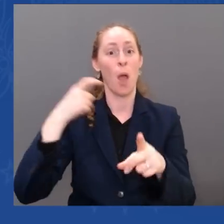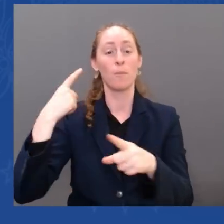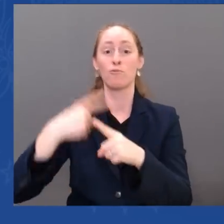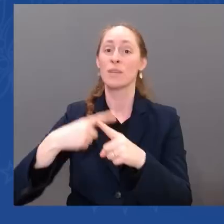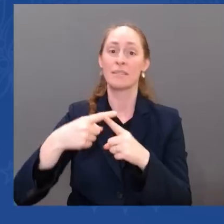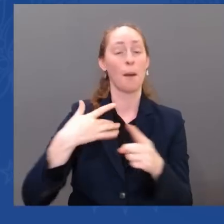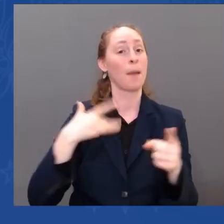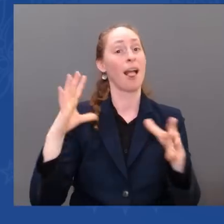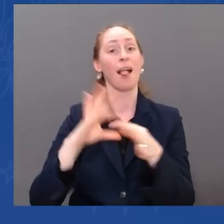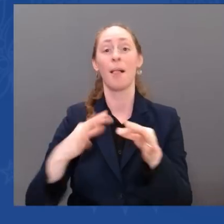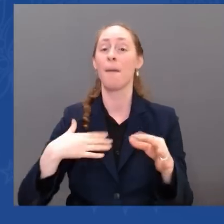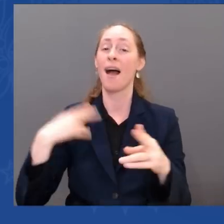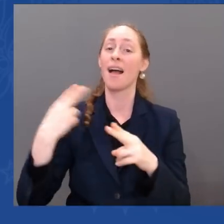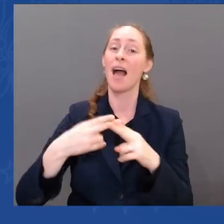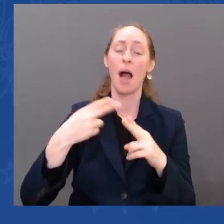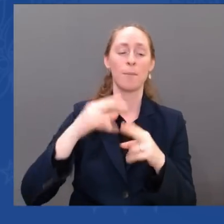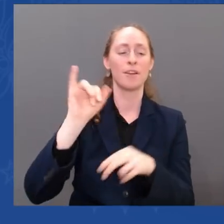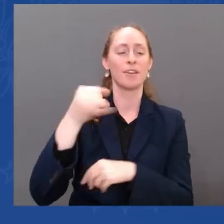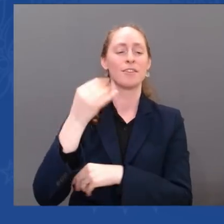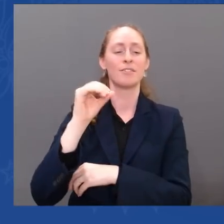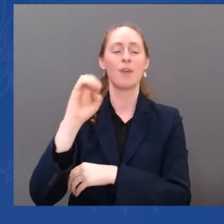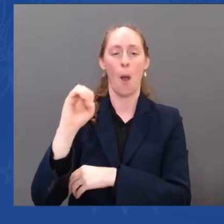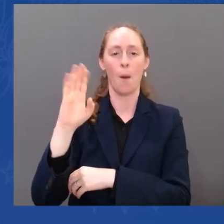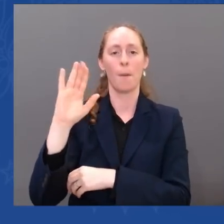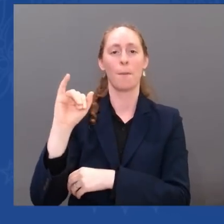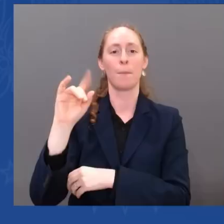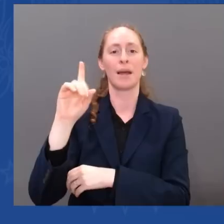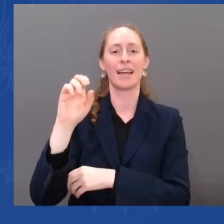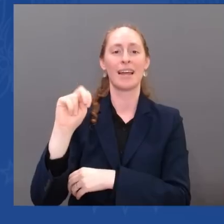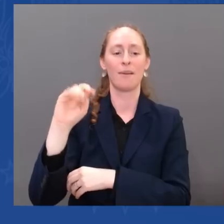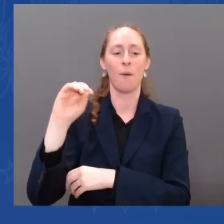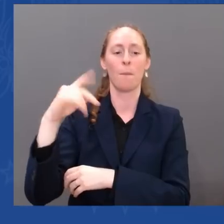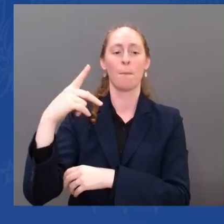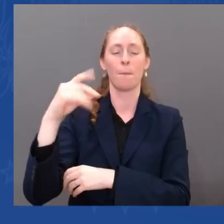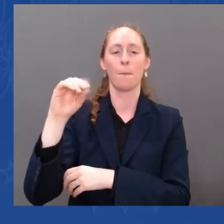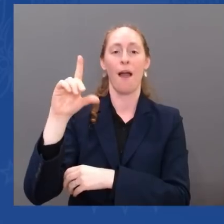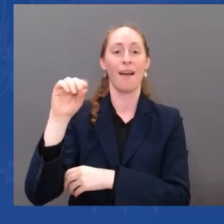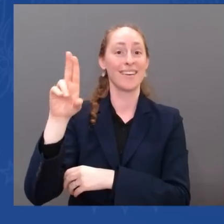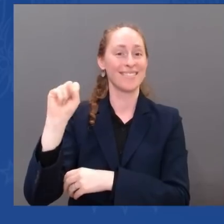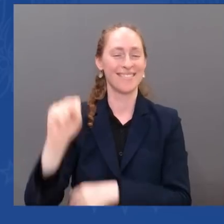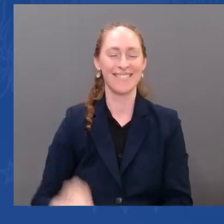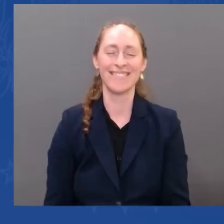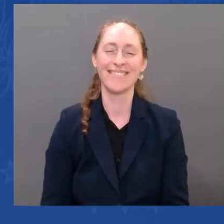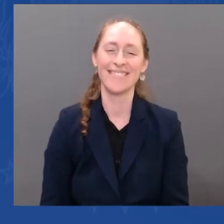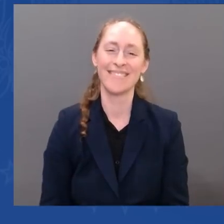And I think we got 92 percent of the Greek vote in Delaware -- and the nickname stuck.